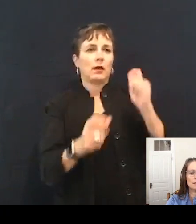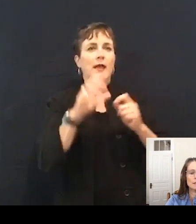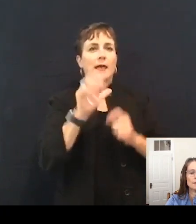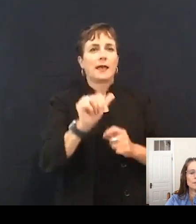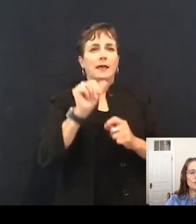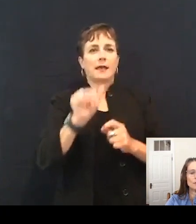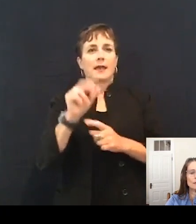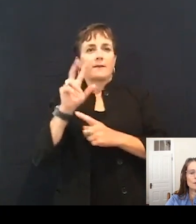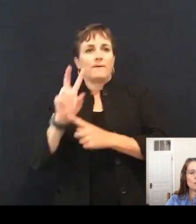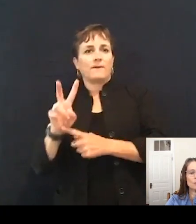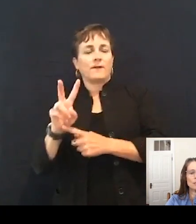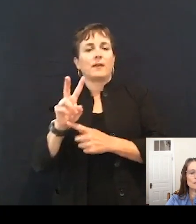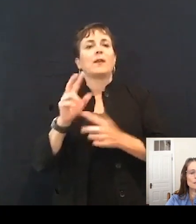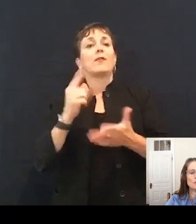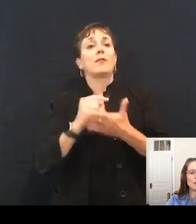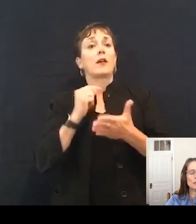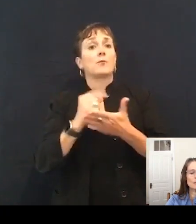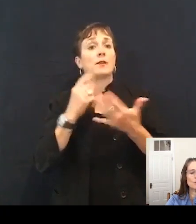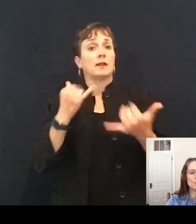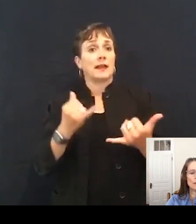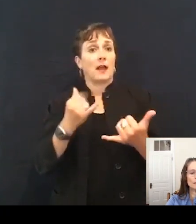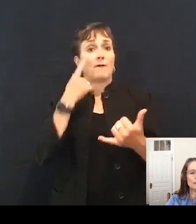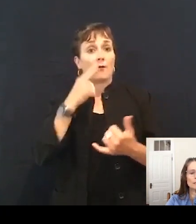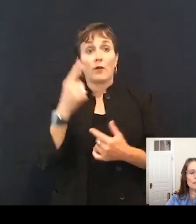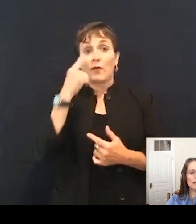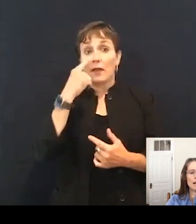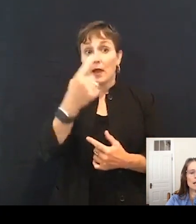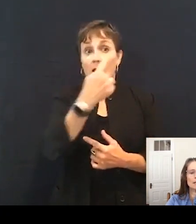The gene therapy is injected directly into the eye for